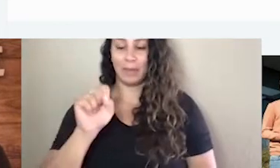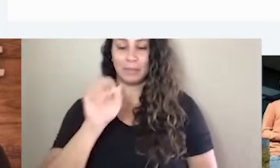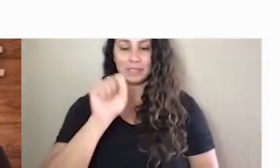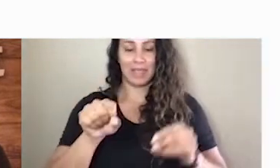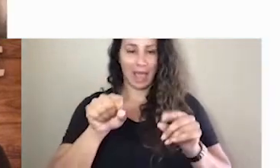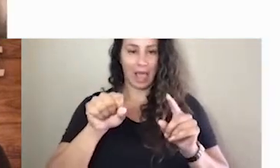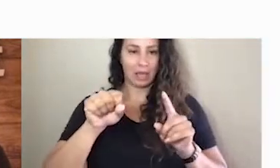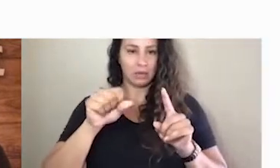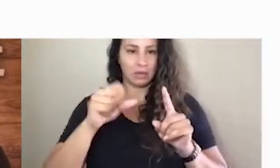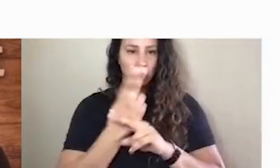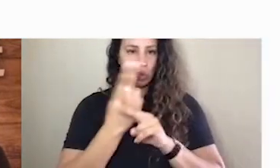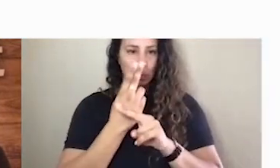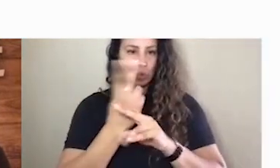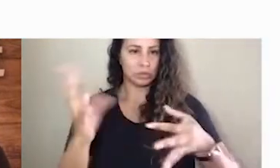THEME SETTINGS.